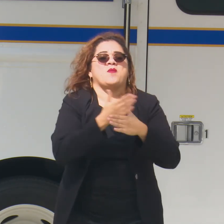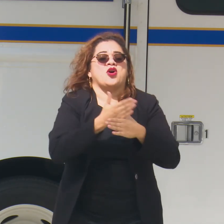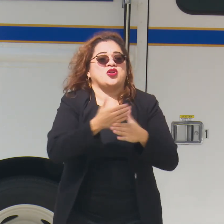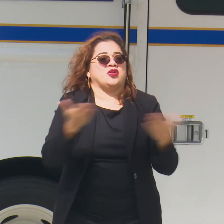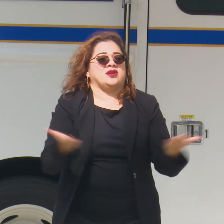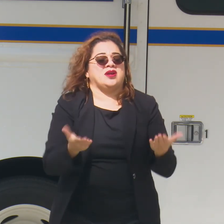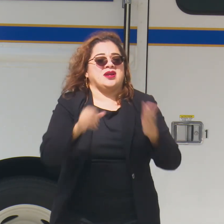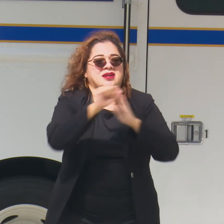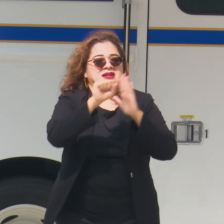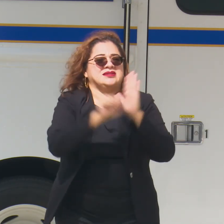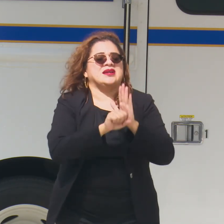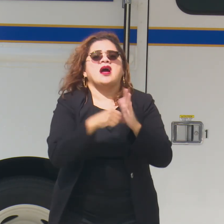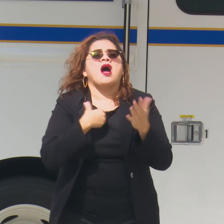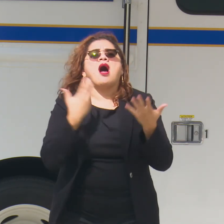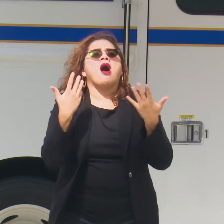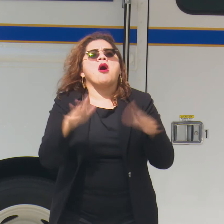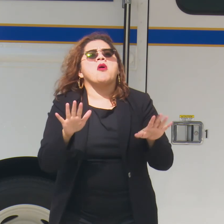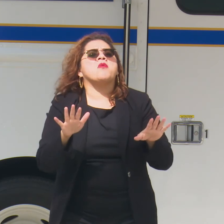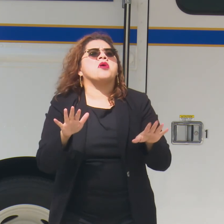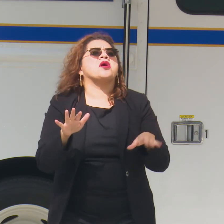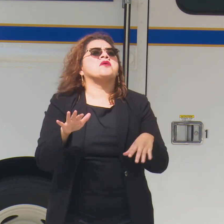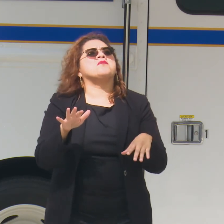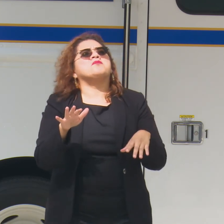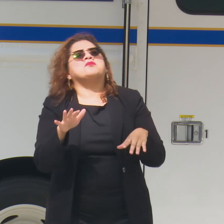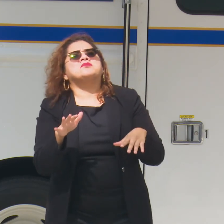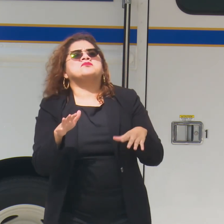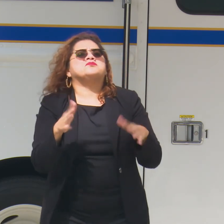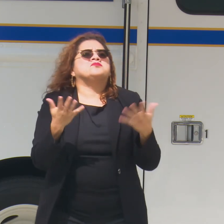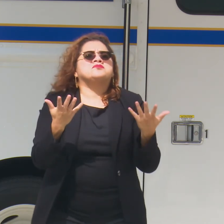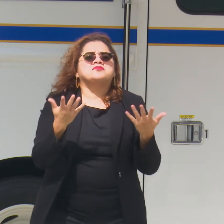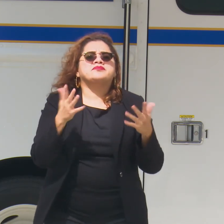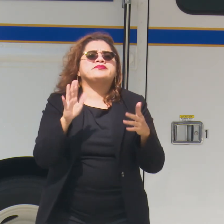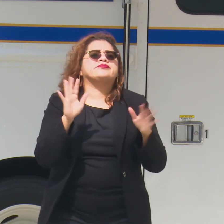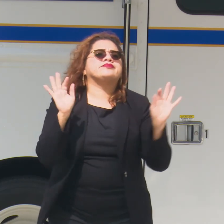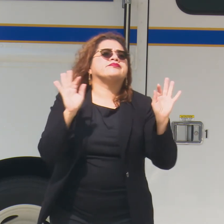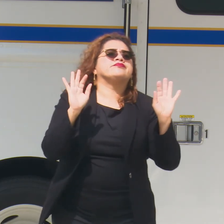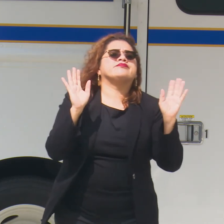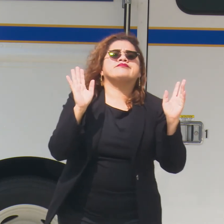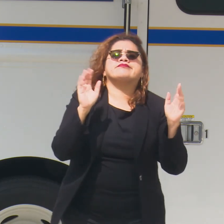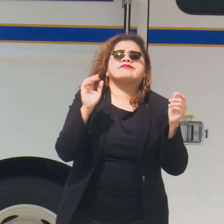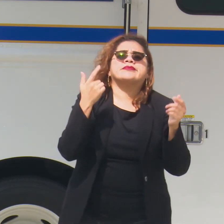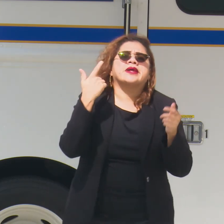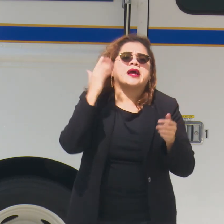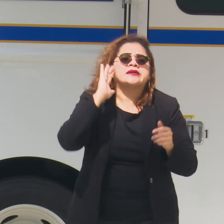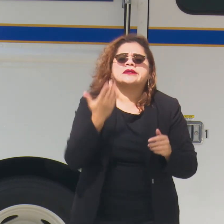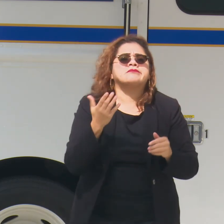want to sugarcoat things for you but what I would say is where we have rural communities right now that come to the committee